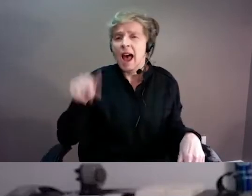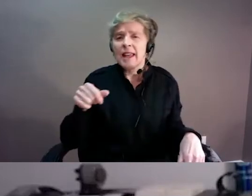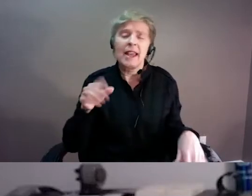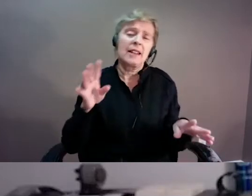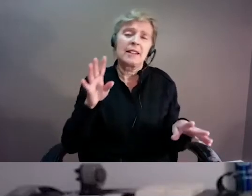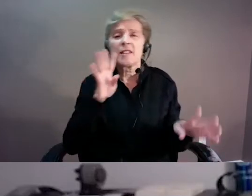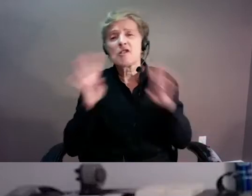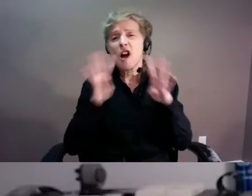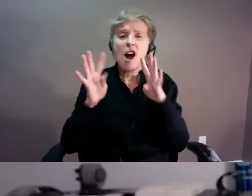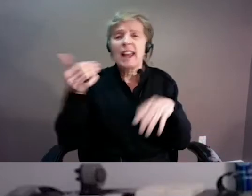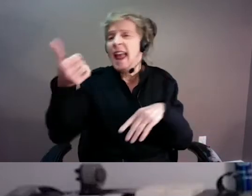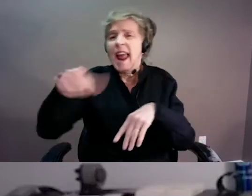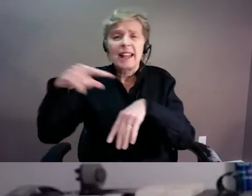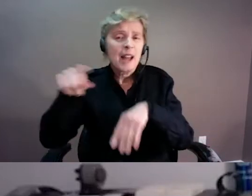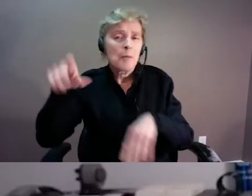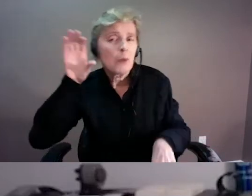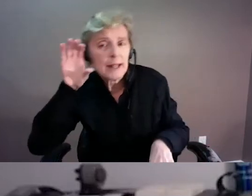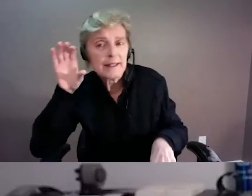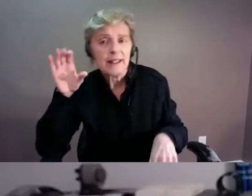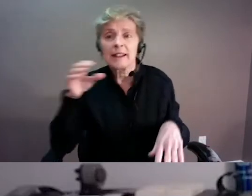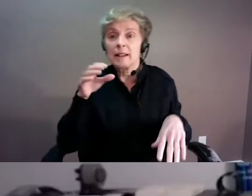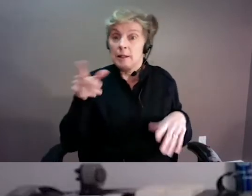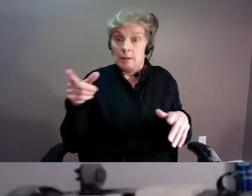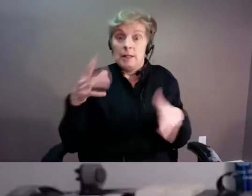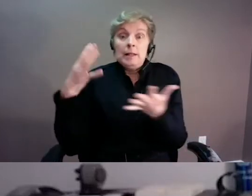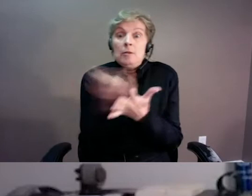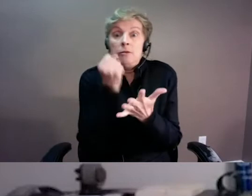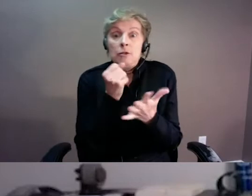Rae very much. So, I'm going to try to keep my eight minutes to about four or maybe five.